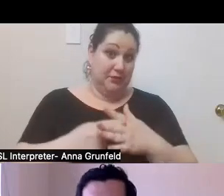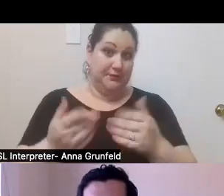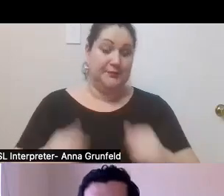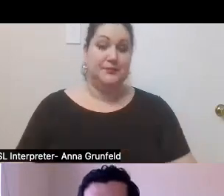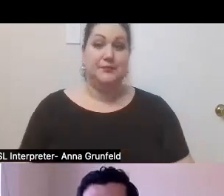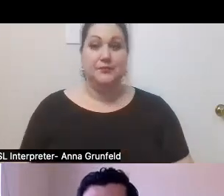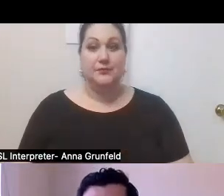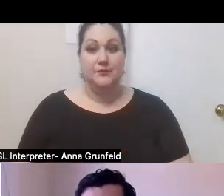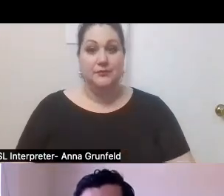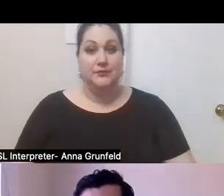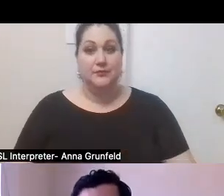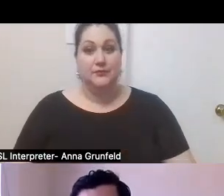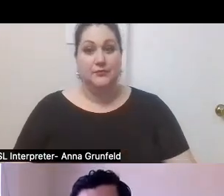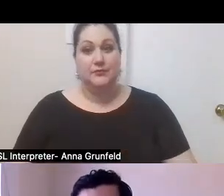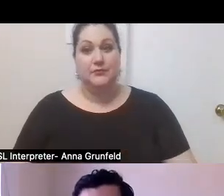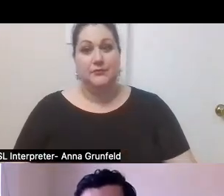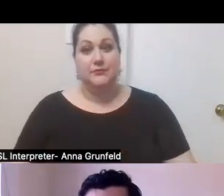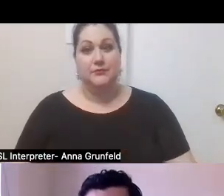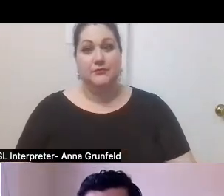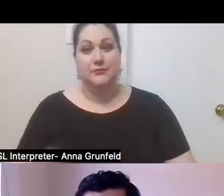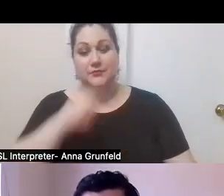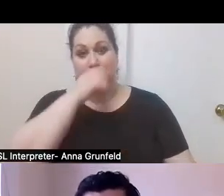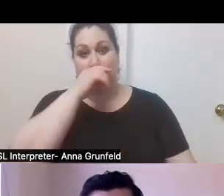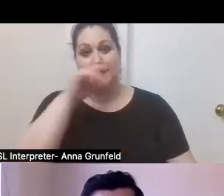and then Dr. Munro will finish off her talk.